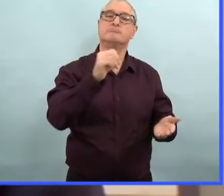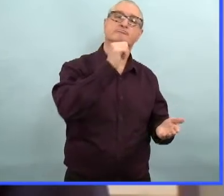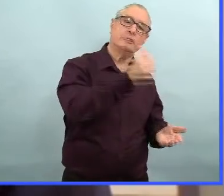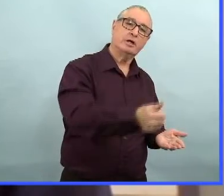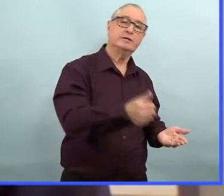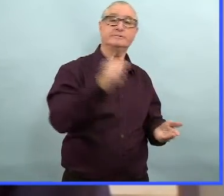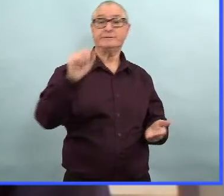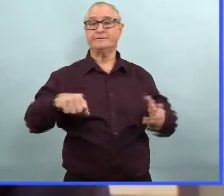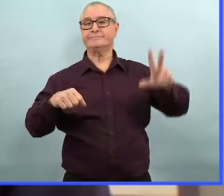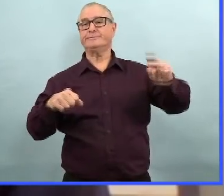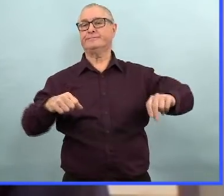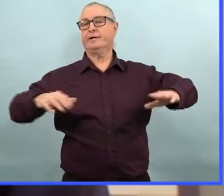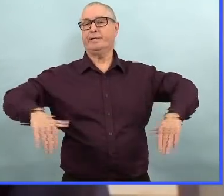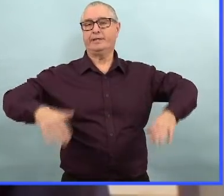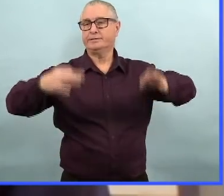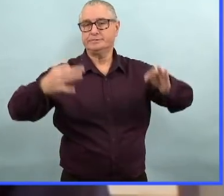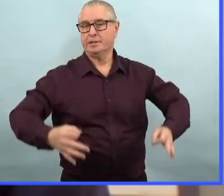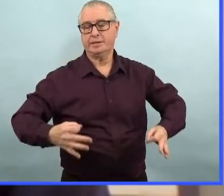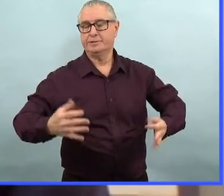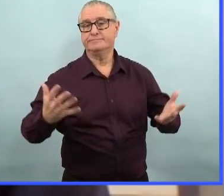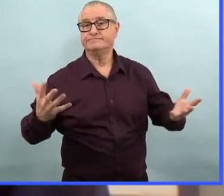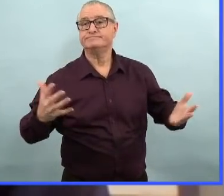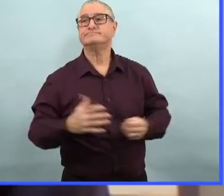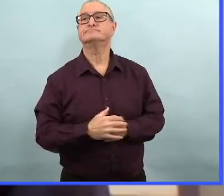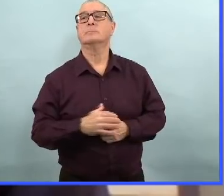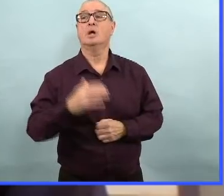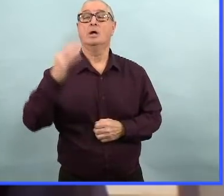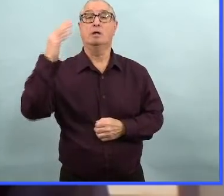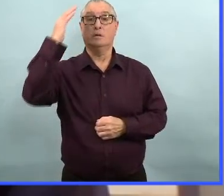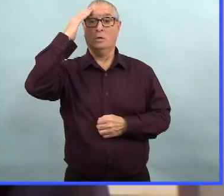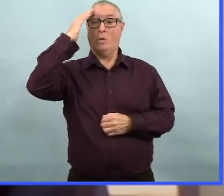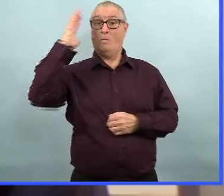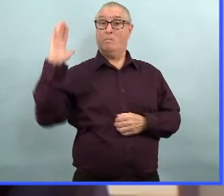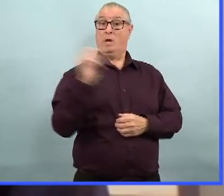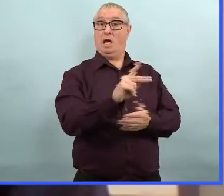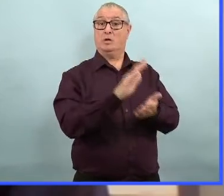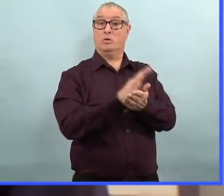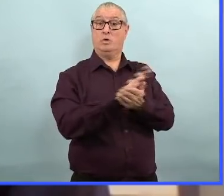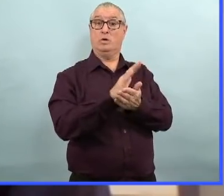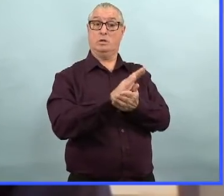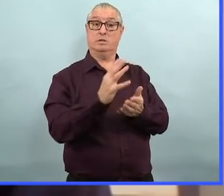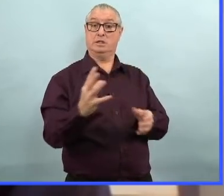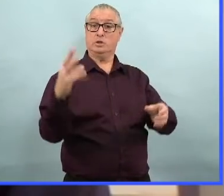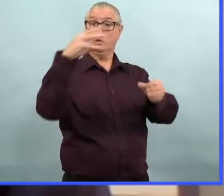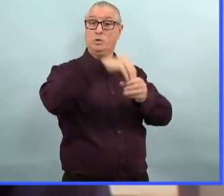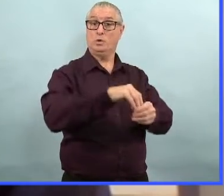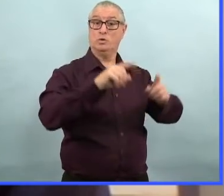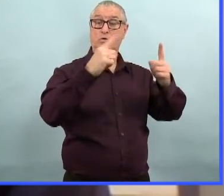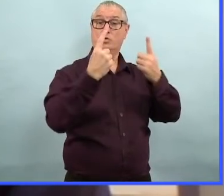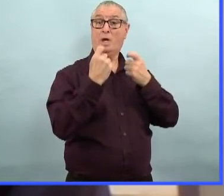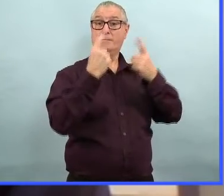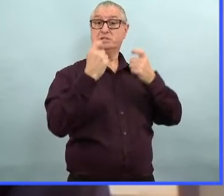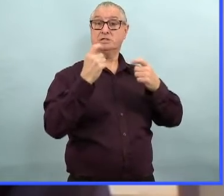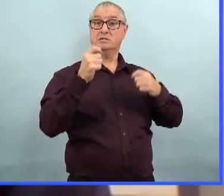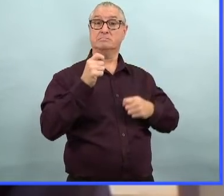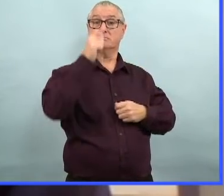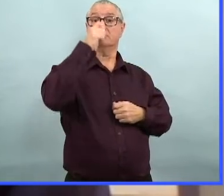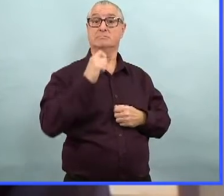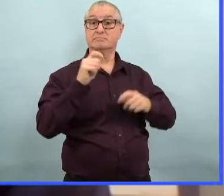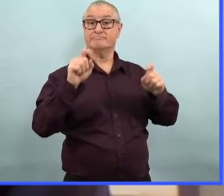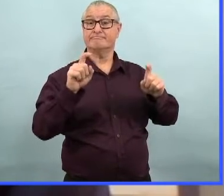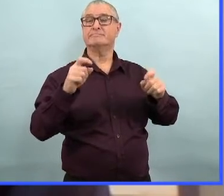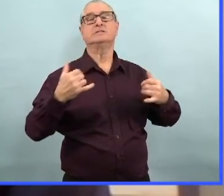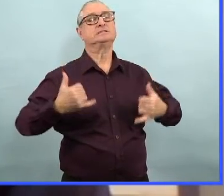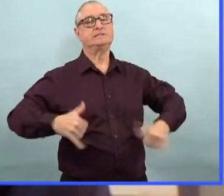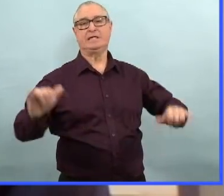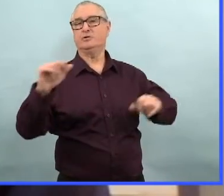that is uh is rapid tests as well so we don't have any definite plans on that but that is part of the